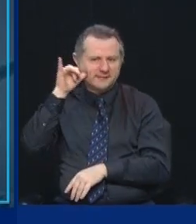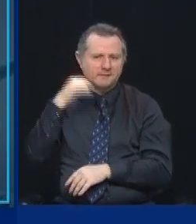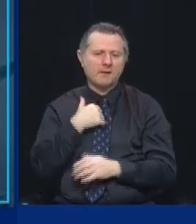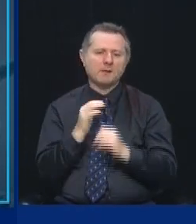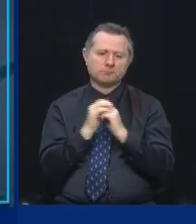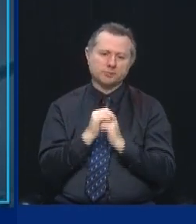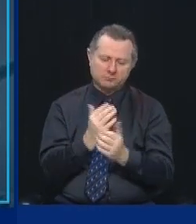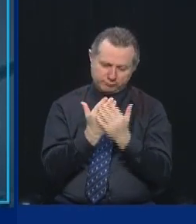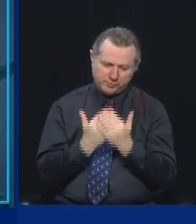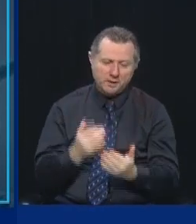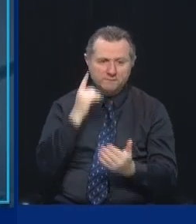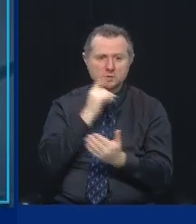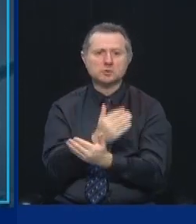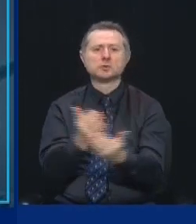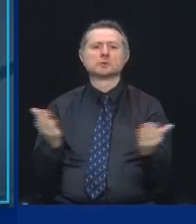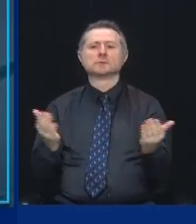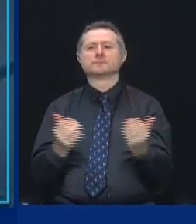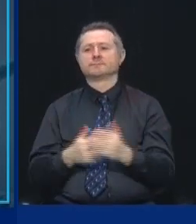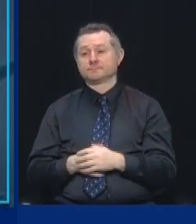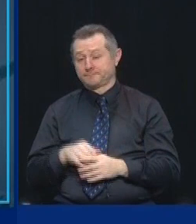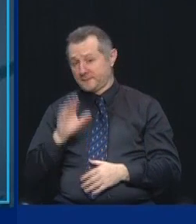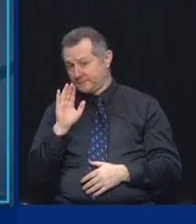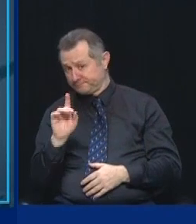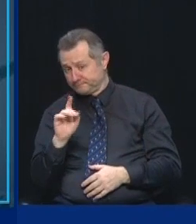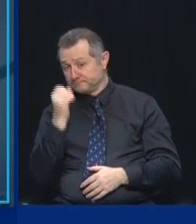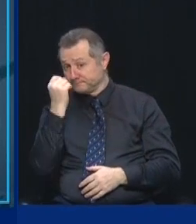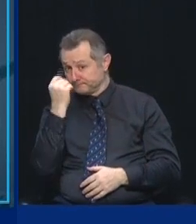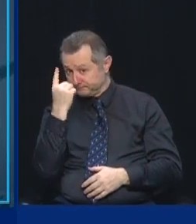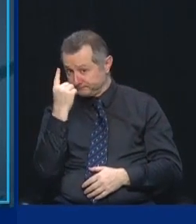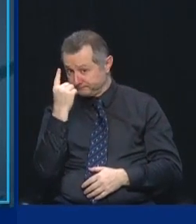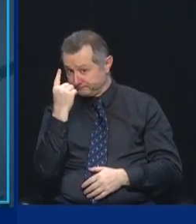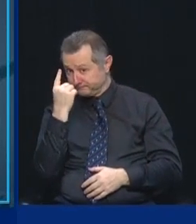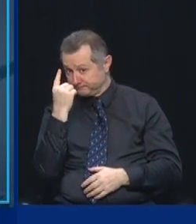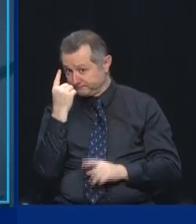NUMBERS OVERALL, 1.9. 37 PEOPLE STILL PASSED AWAY.